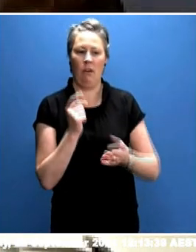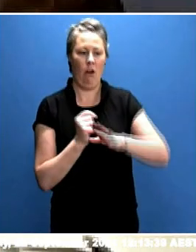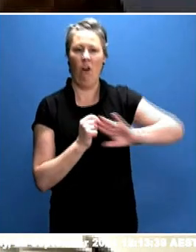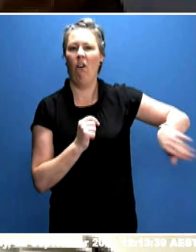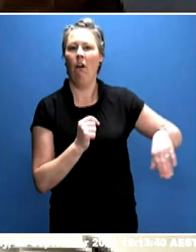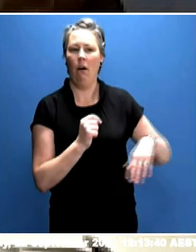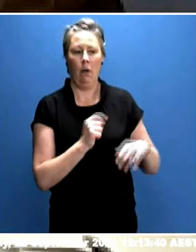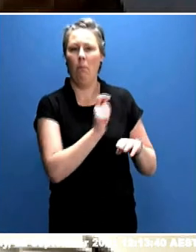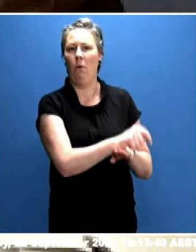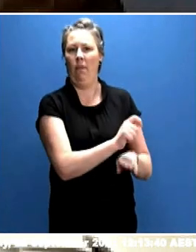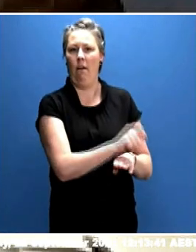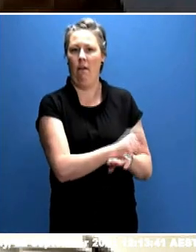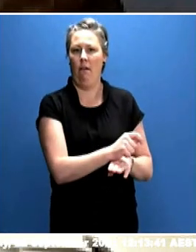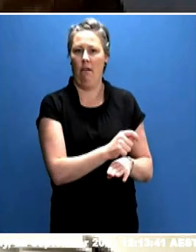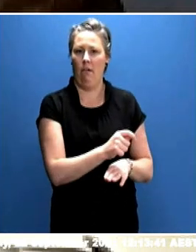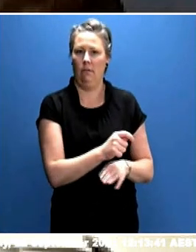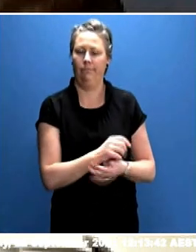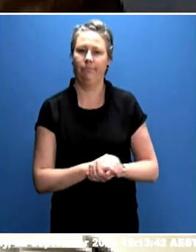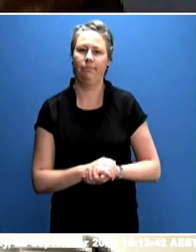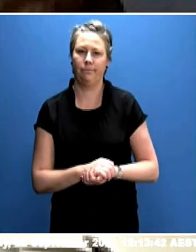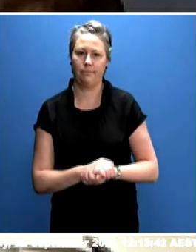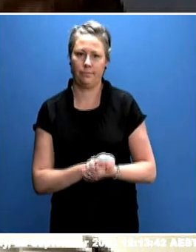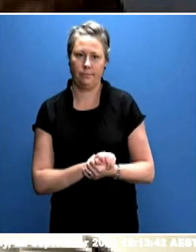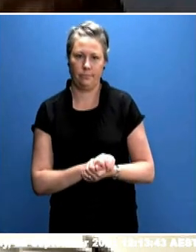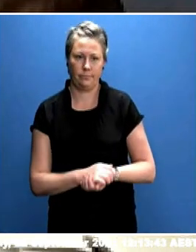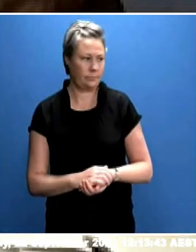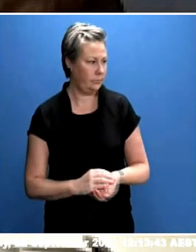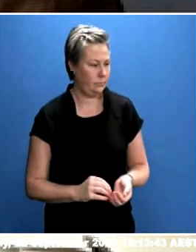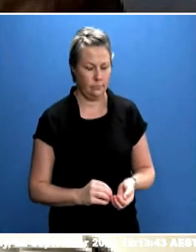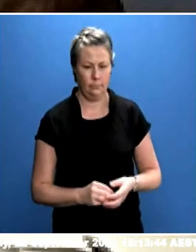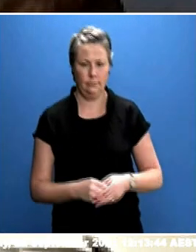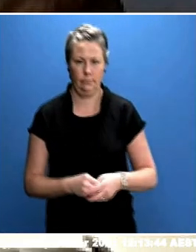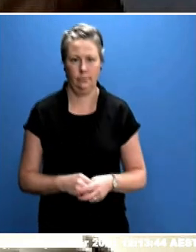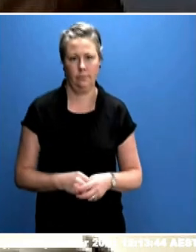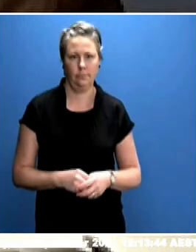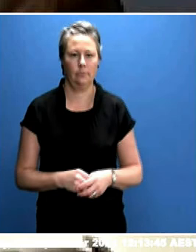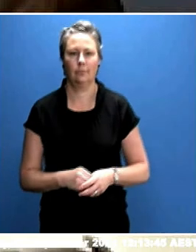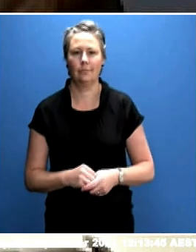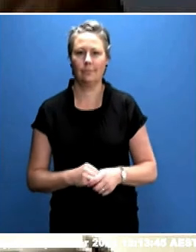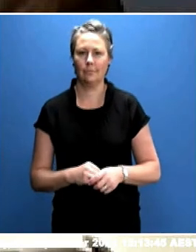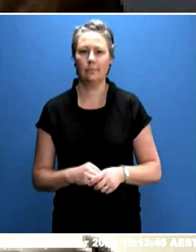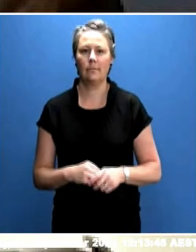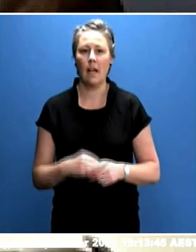and therefore the solutions. Ms Barter, can I come back to you now and just ask you if you